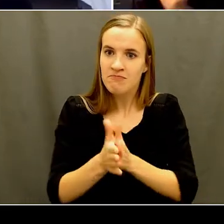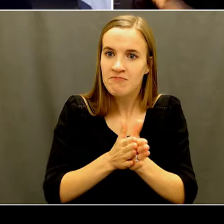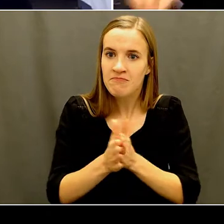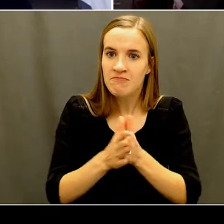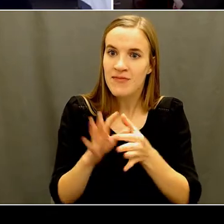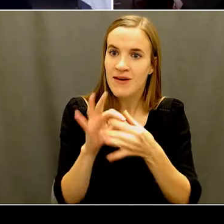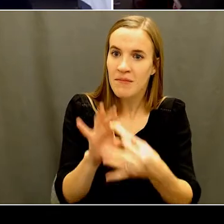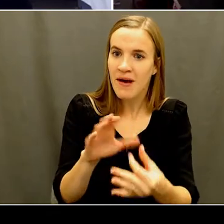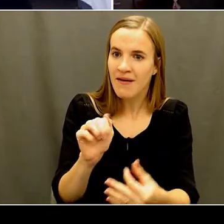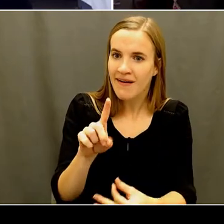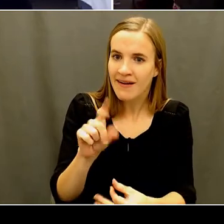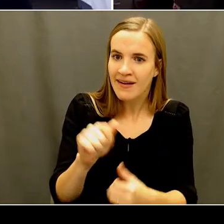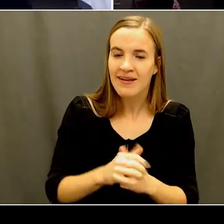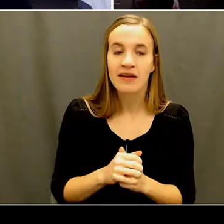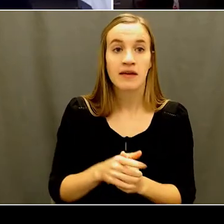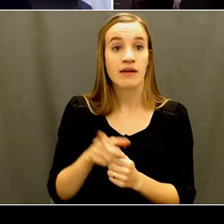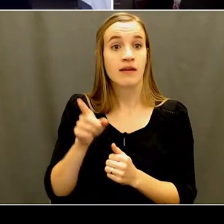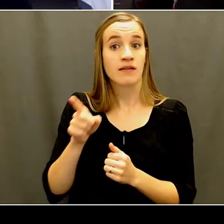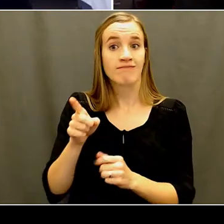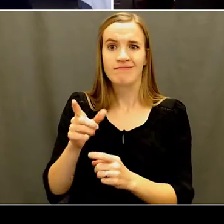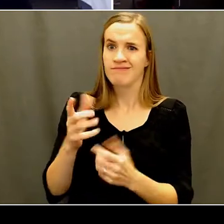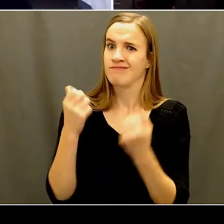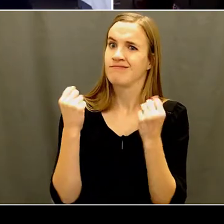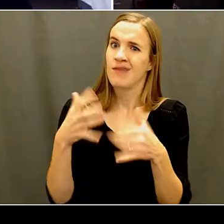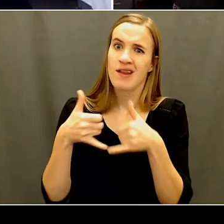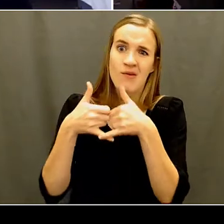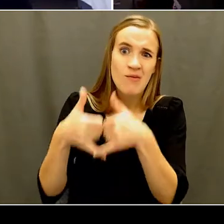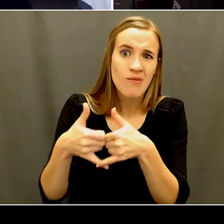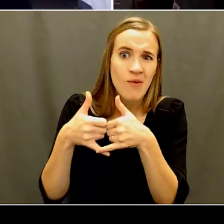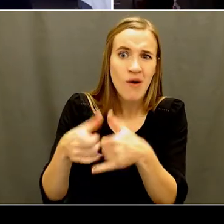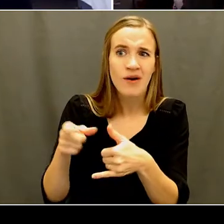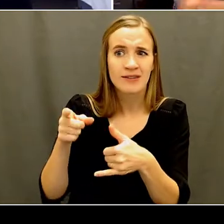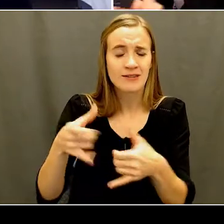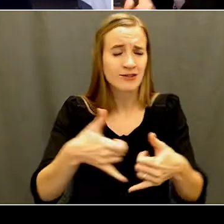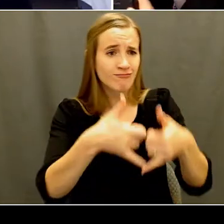and energized. She's won many different awards and also just been involved in